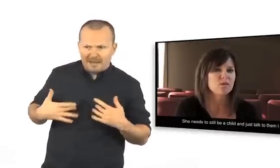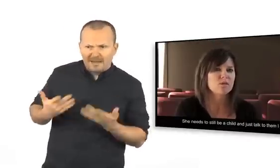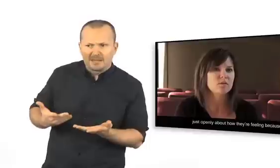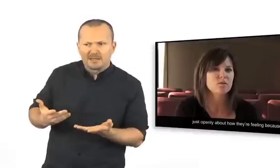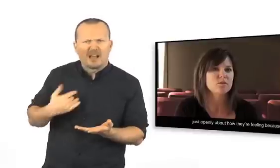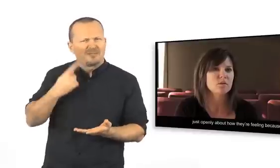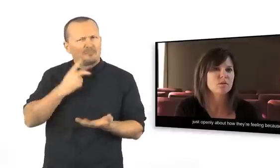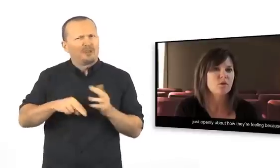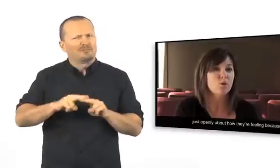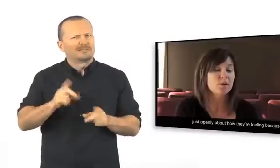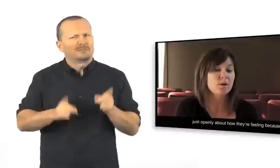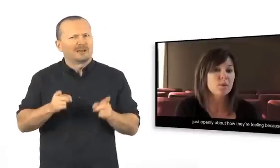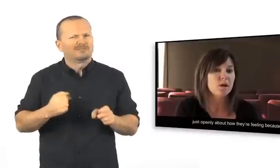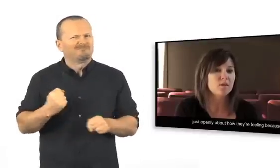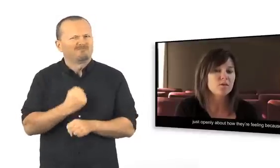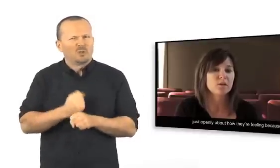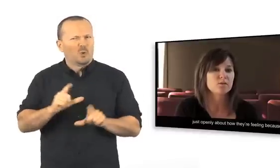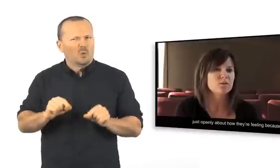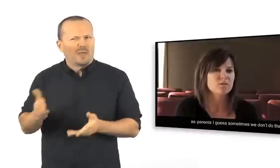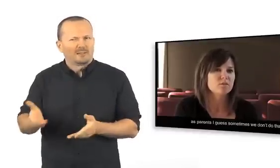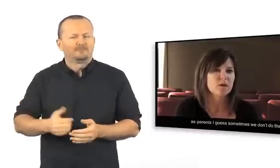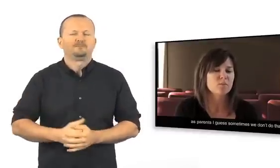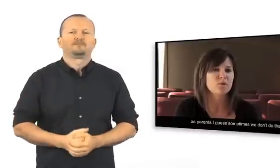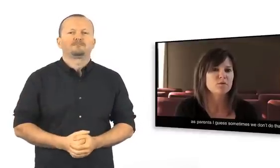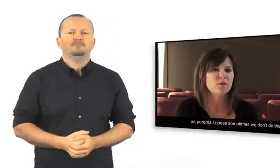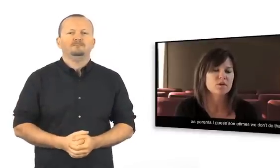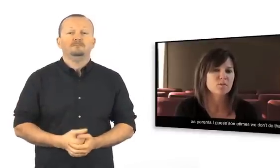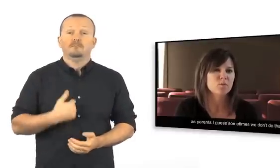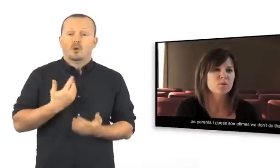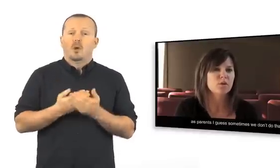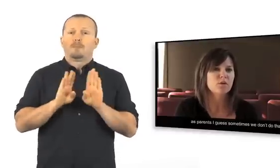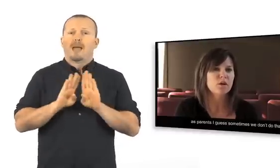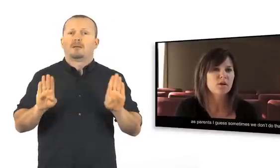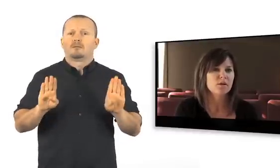just openly about how they’re feeling, because as parents I guess sometimes we don’t do that.